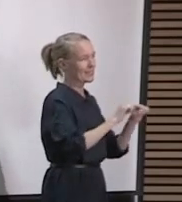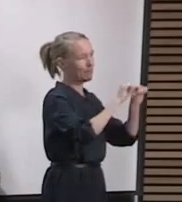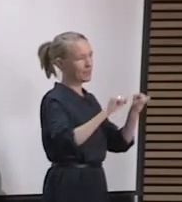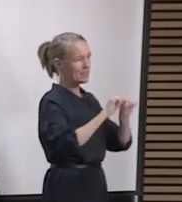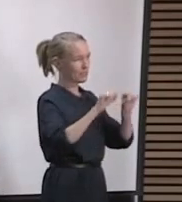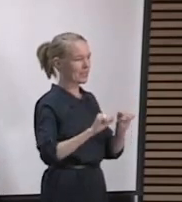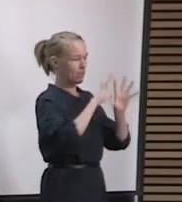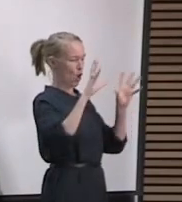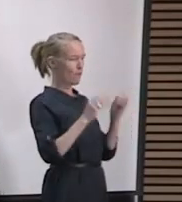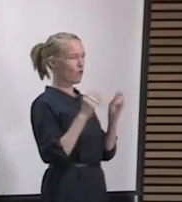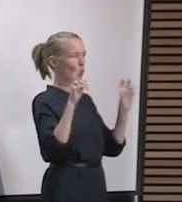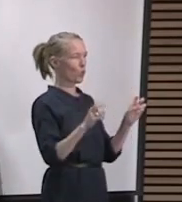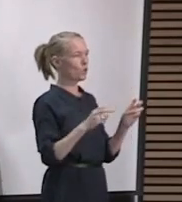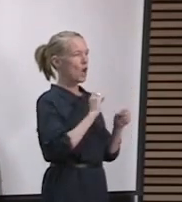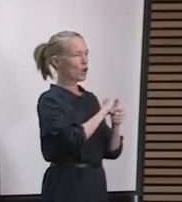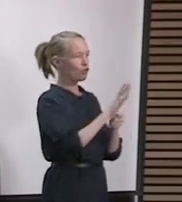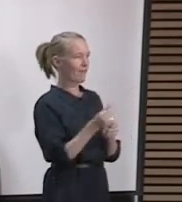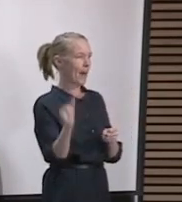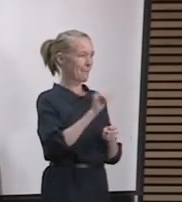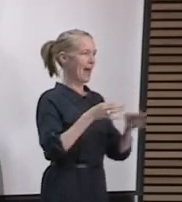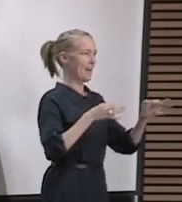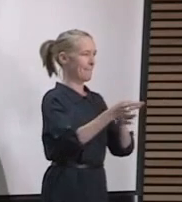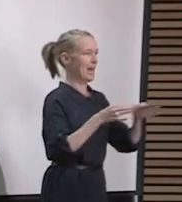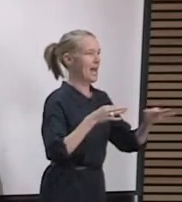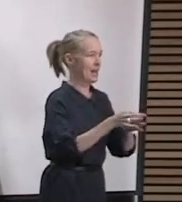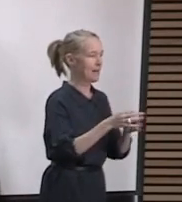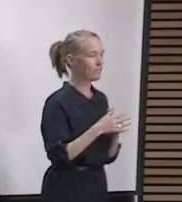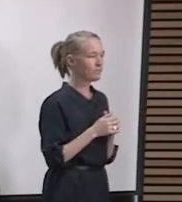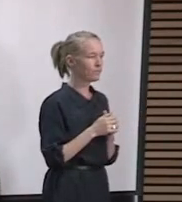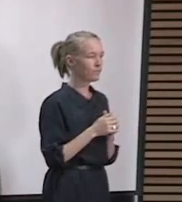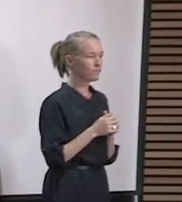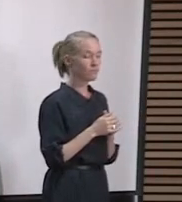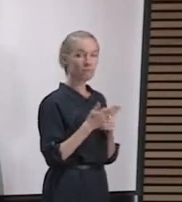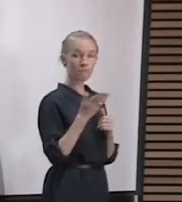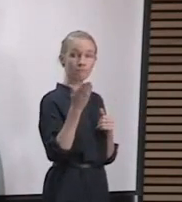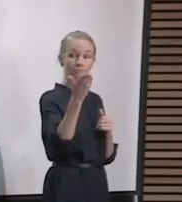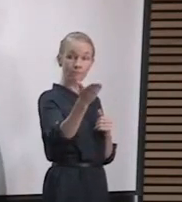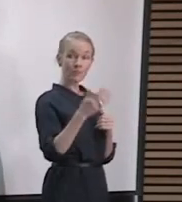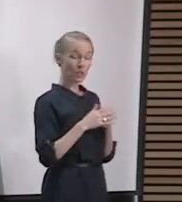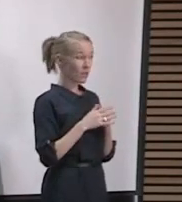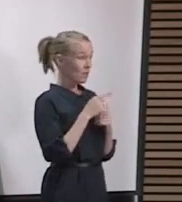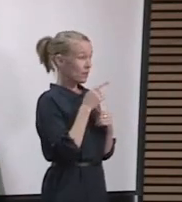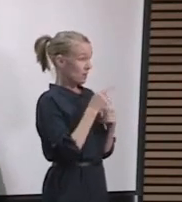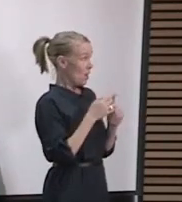of those nets is simply unrealistic, which is why we have that resurgence plan there.